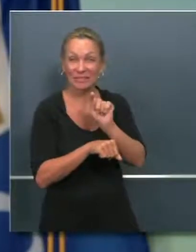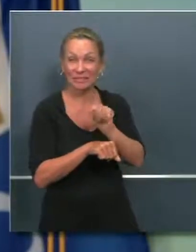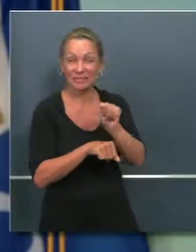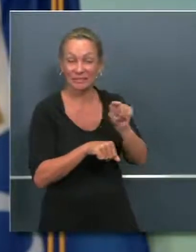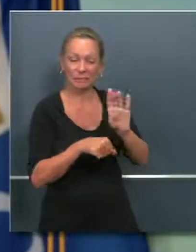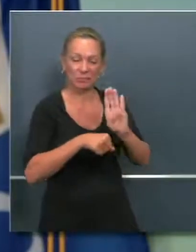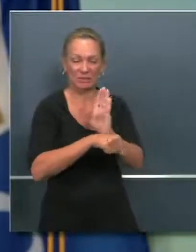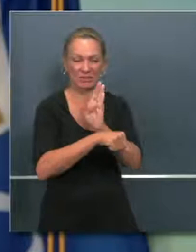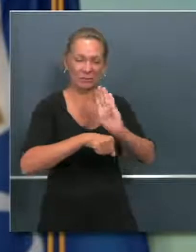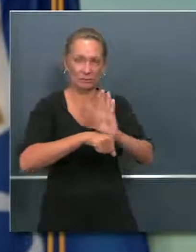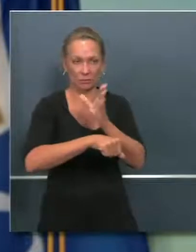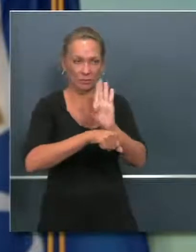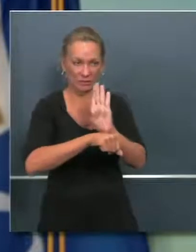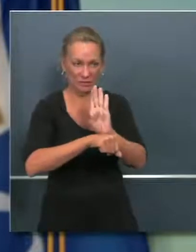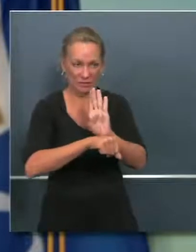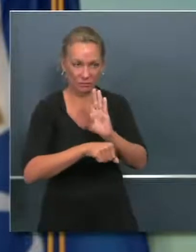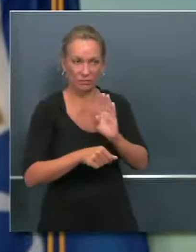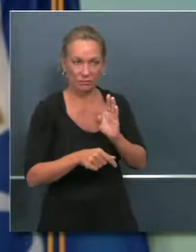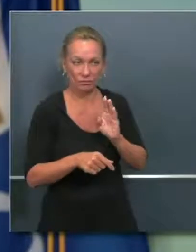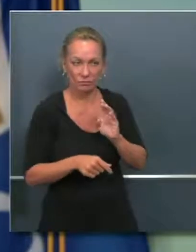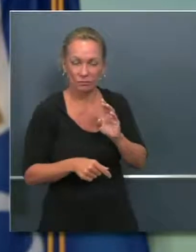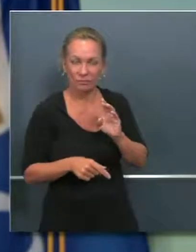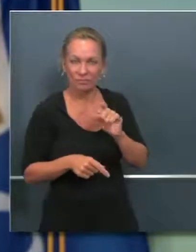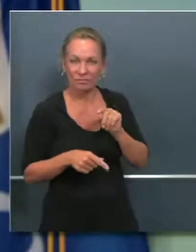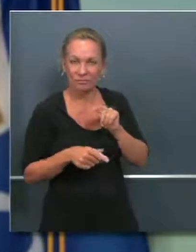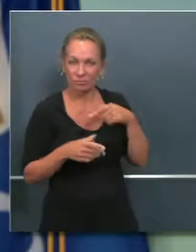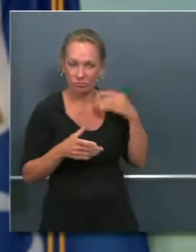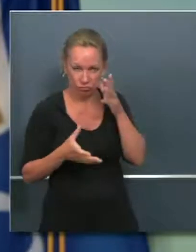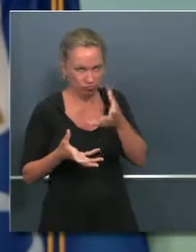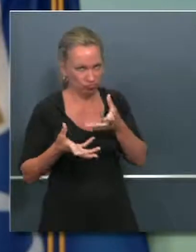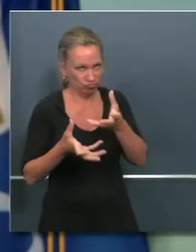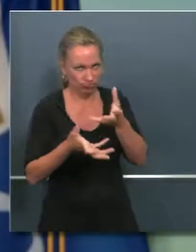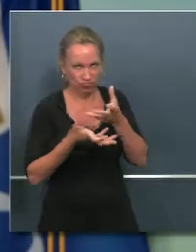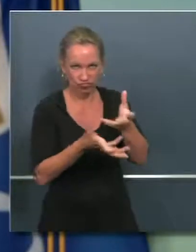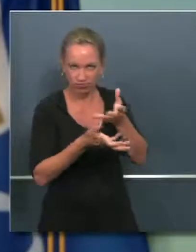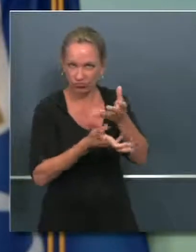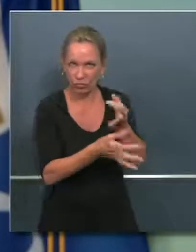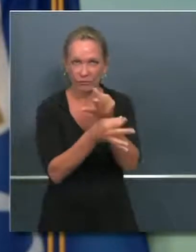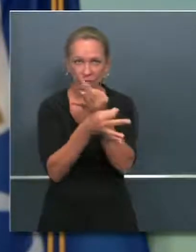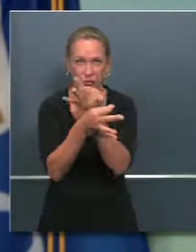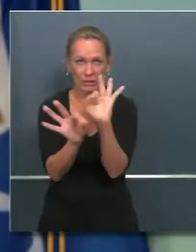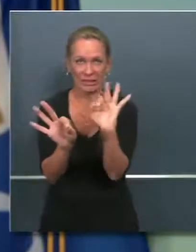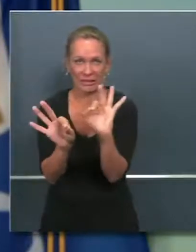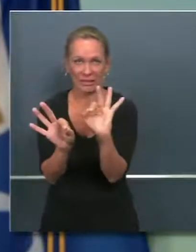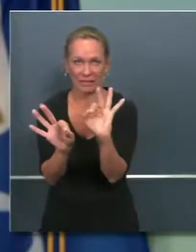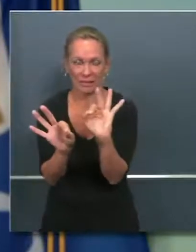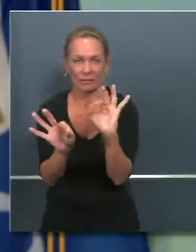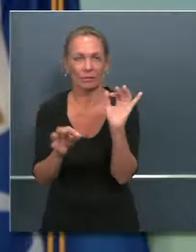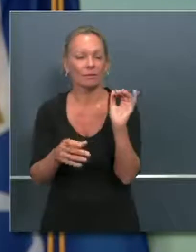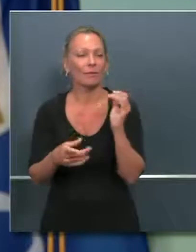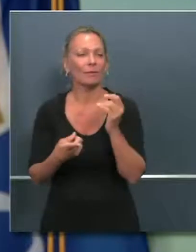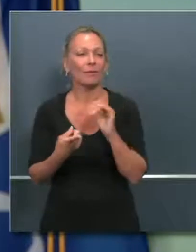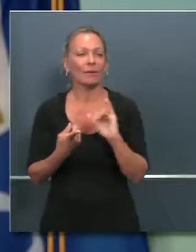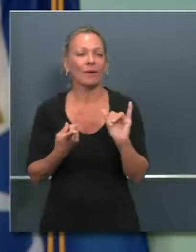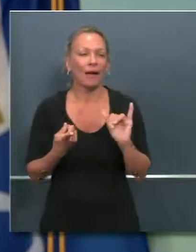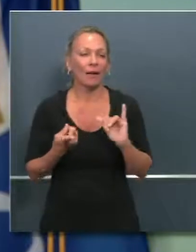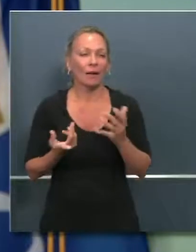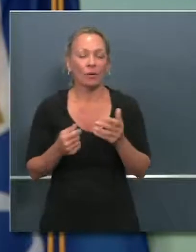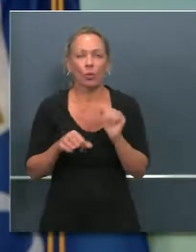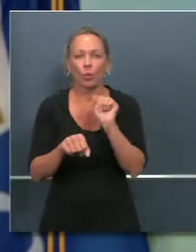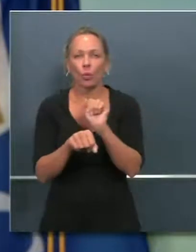masks as well and so when we talk about a mandate we also are mindful of our responsibility to help